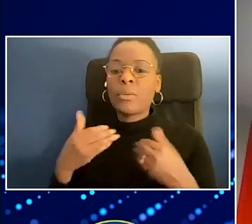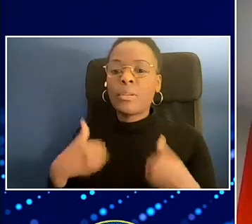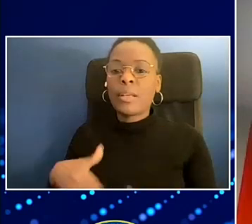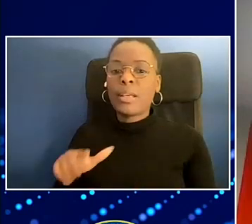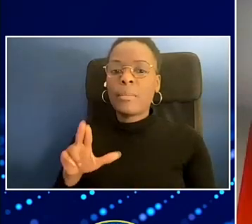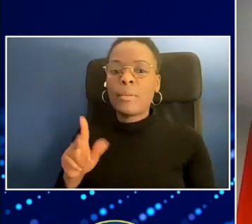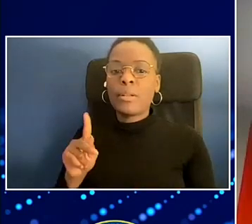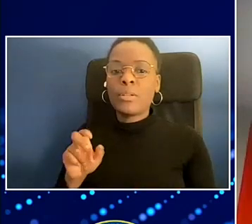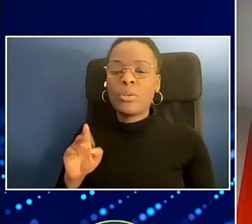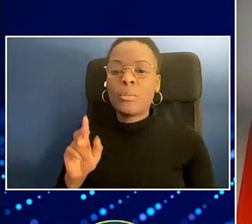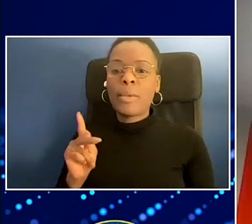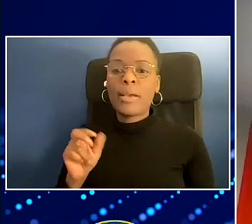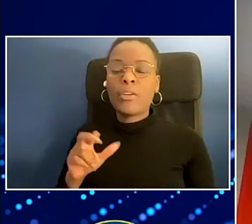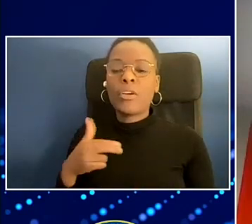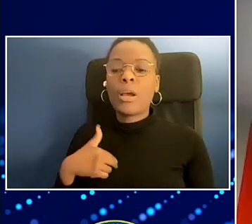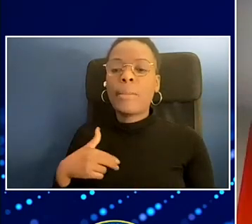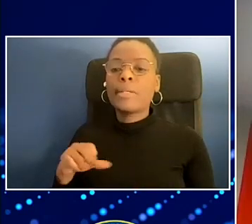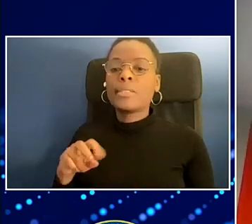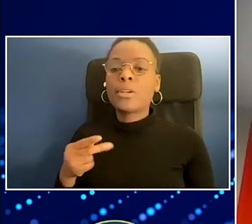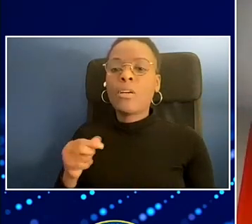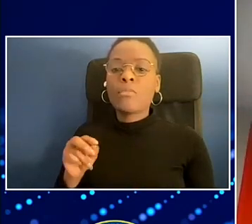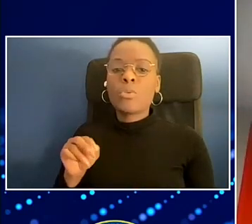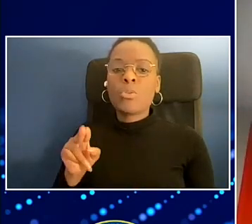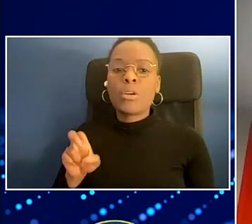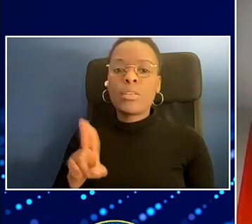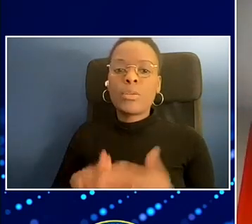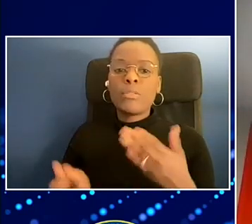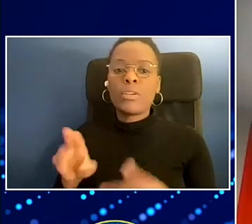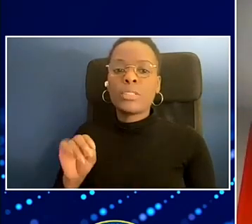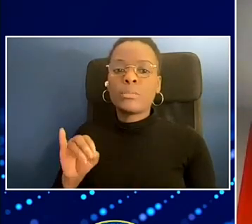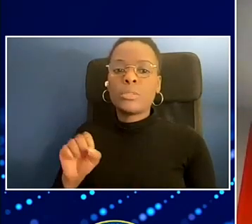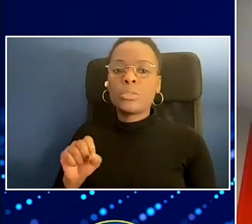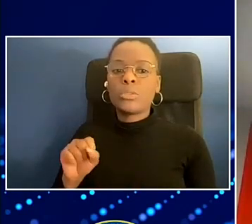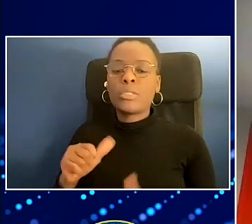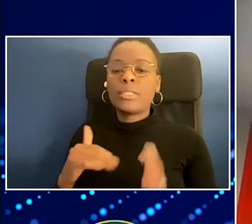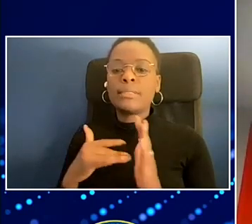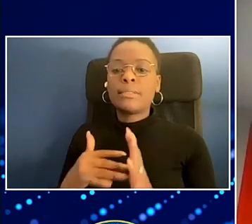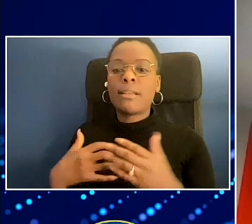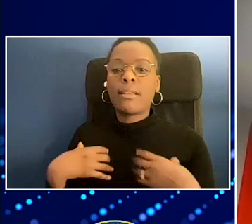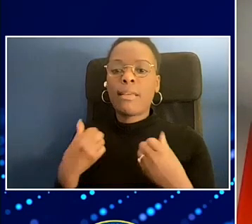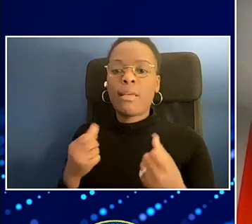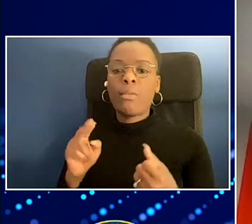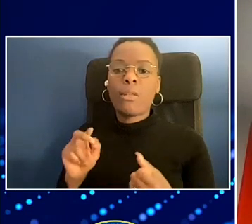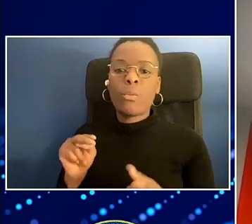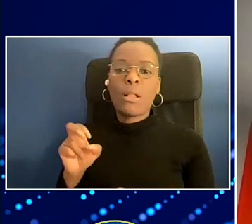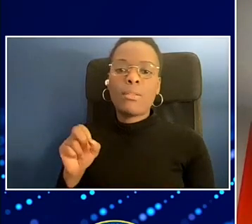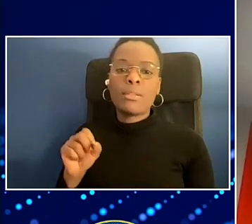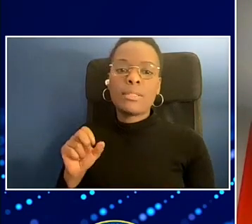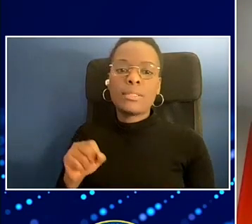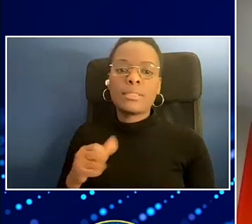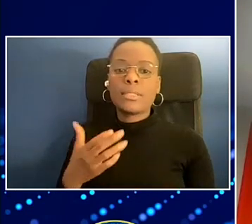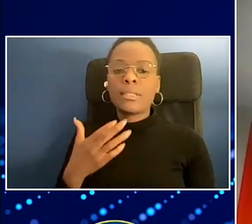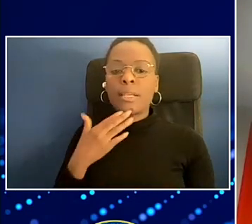University of Missouri studying health and wellness. Thank you for allowing me to speak today. I recently heard from one of my instructors that Mizzou might have to